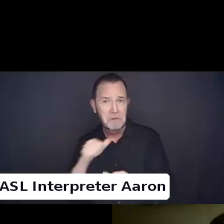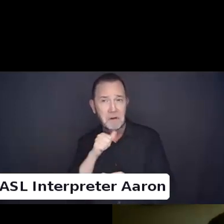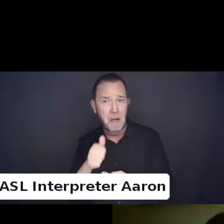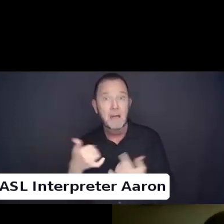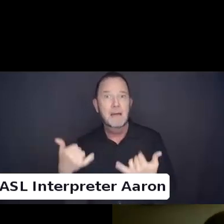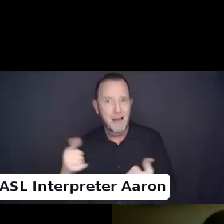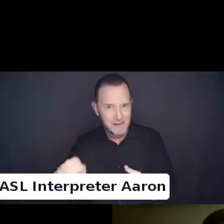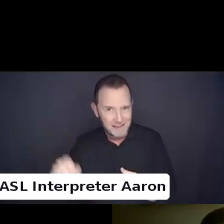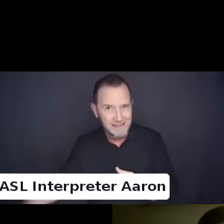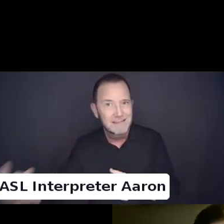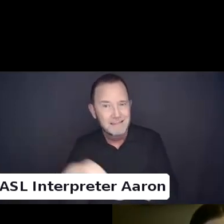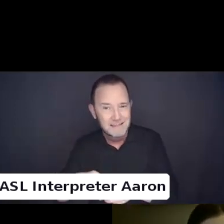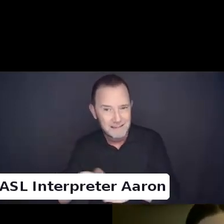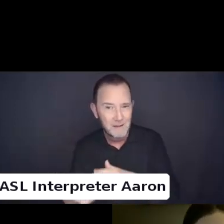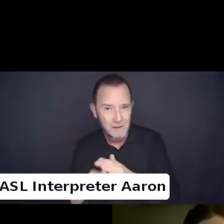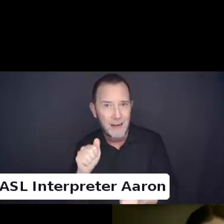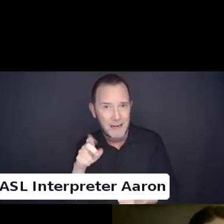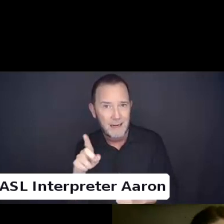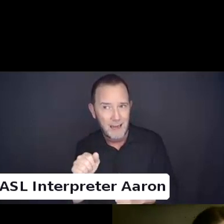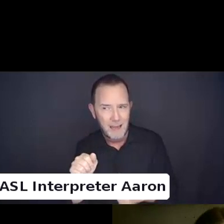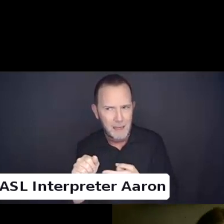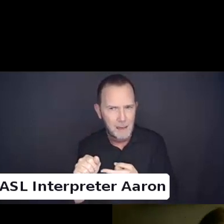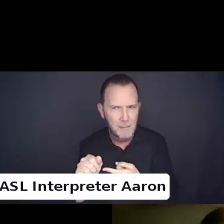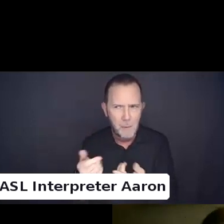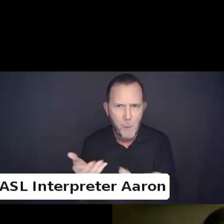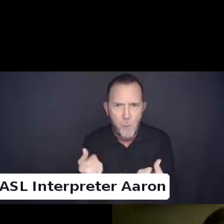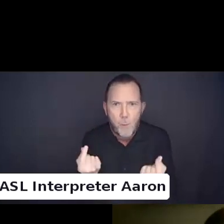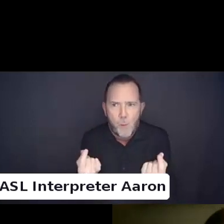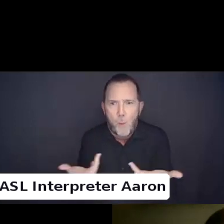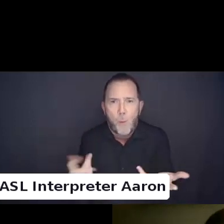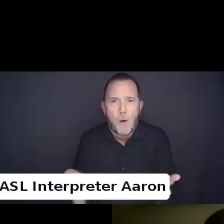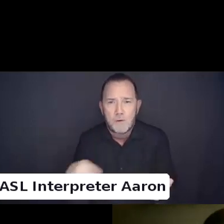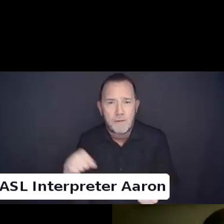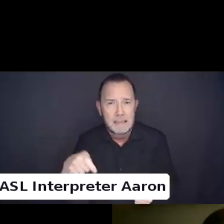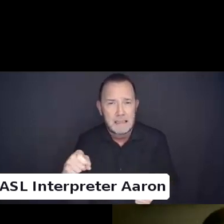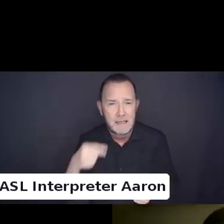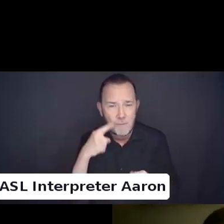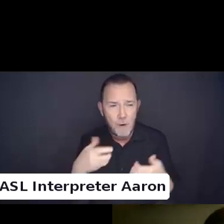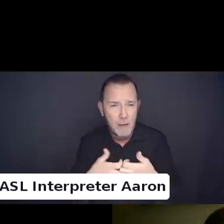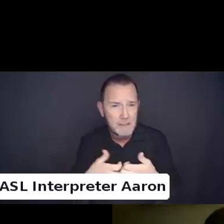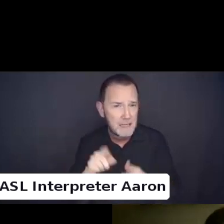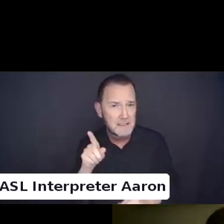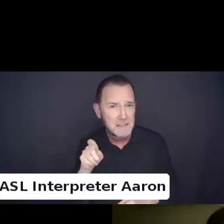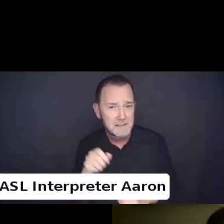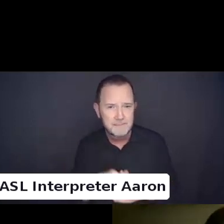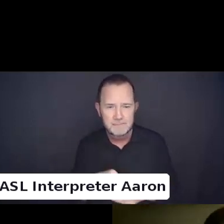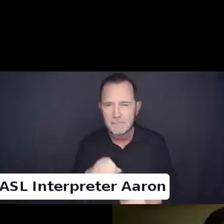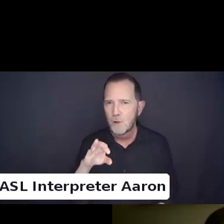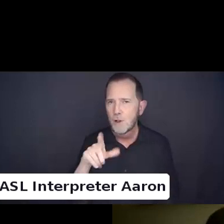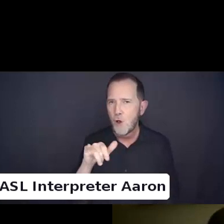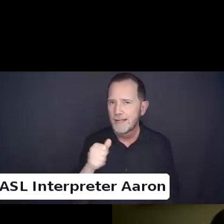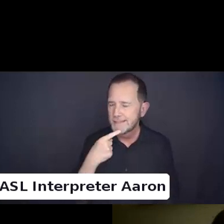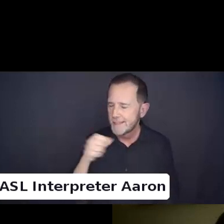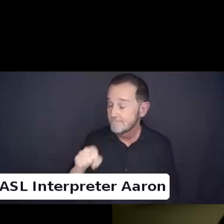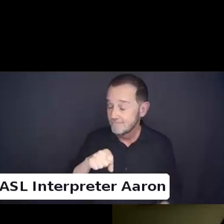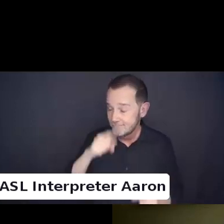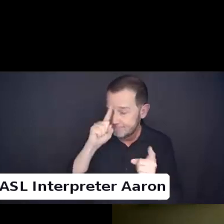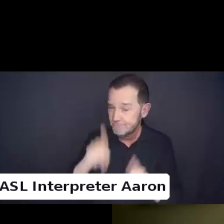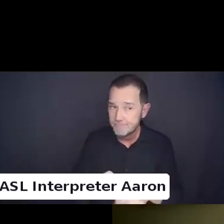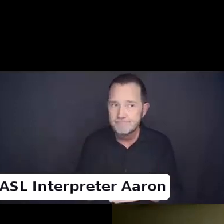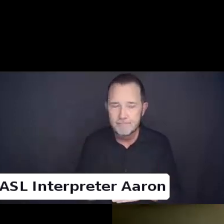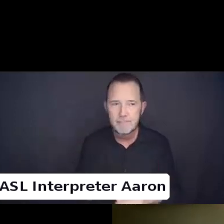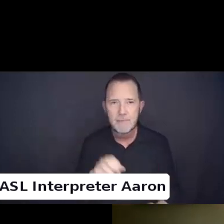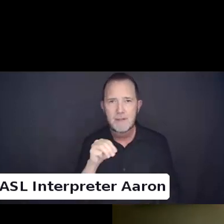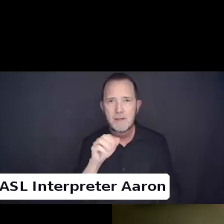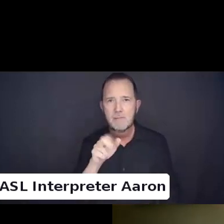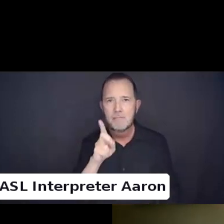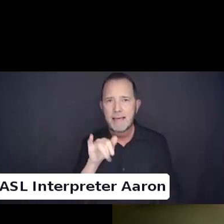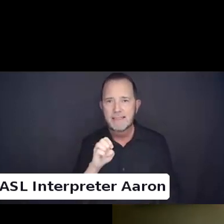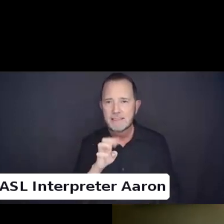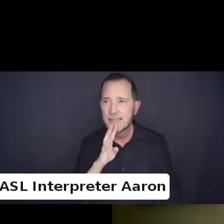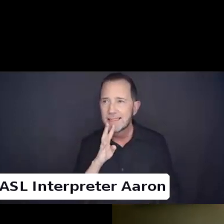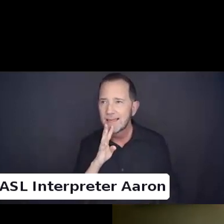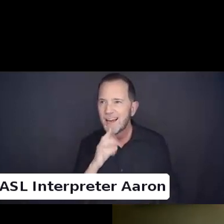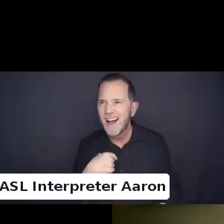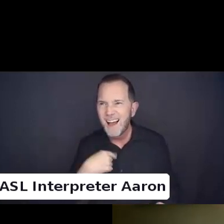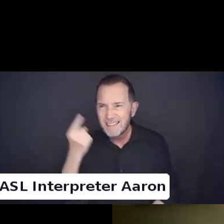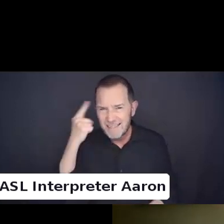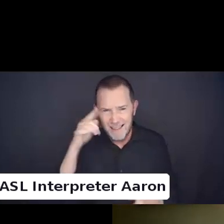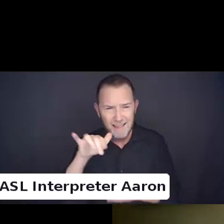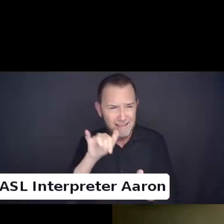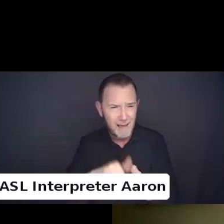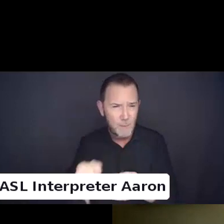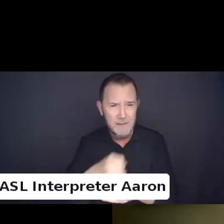I believe that was our final question.